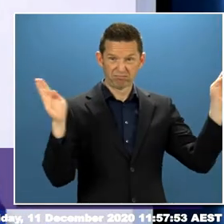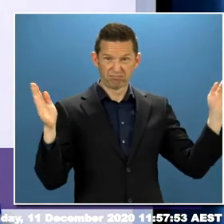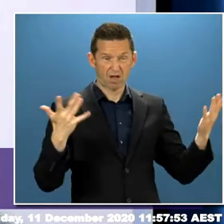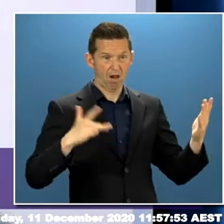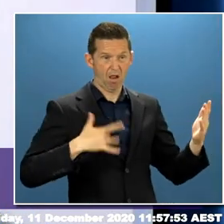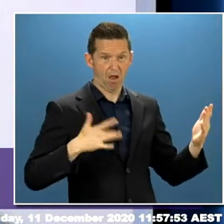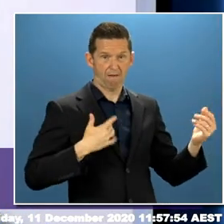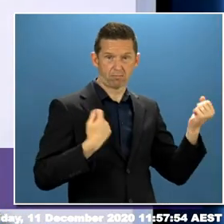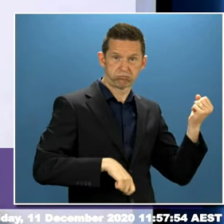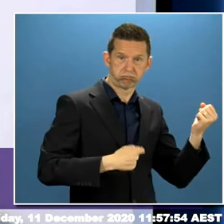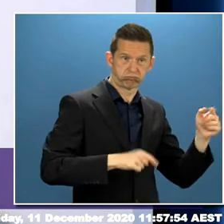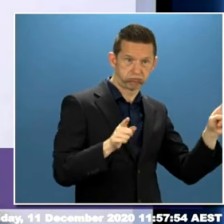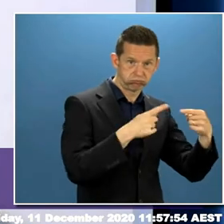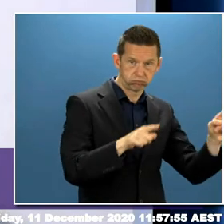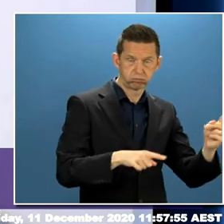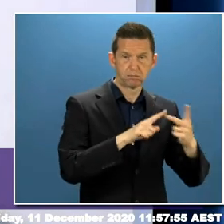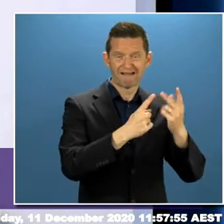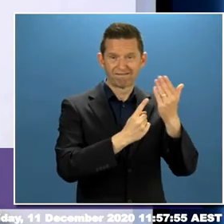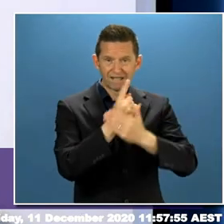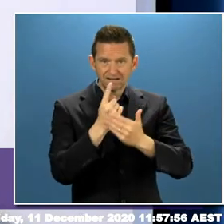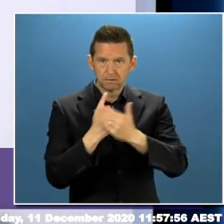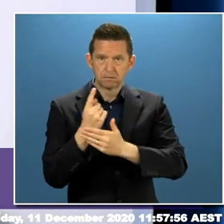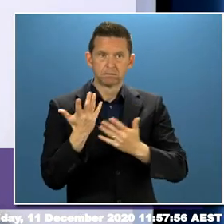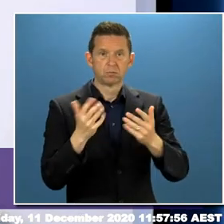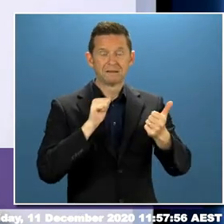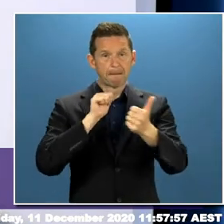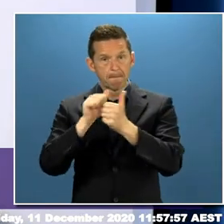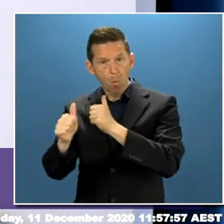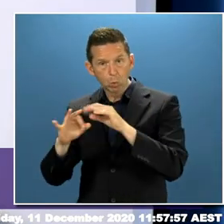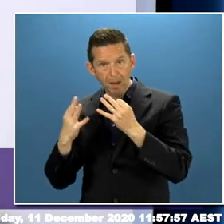to sports organisations.